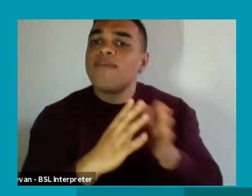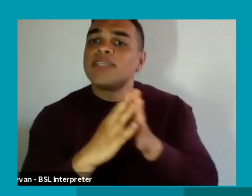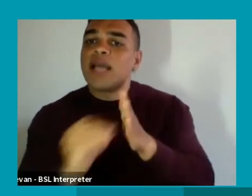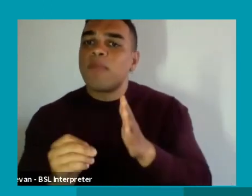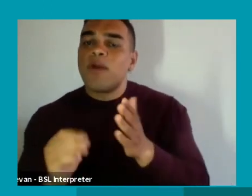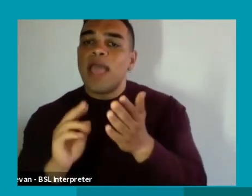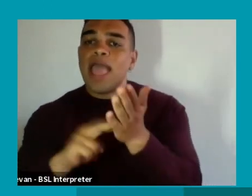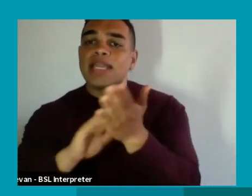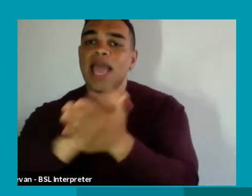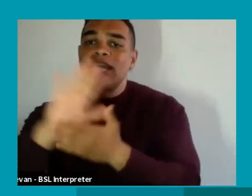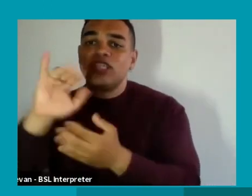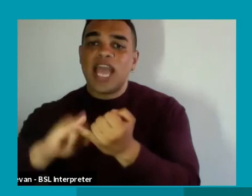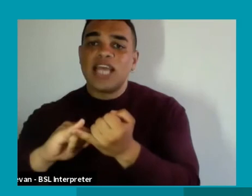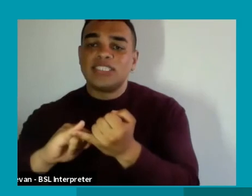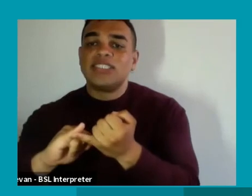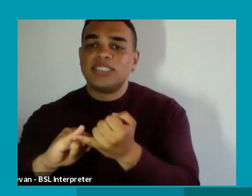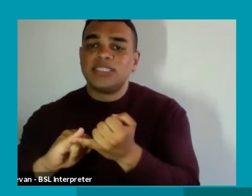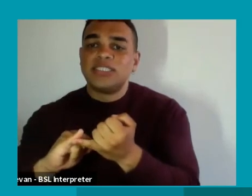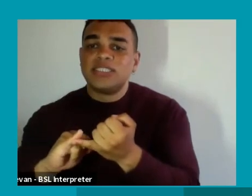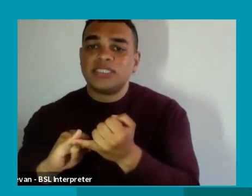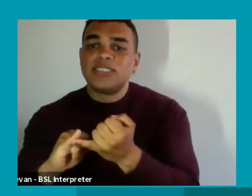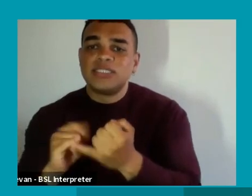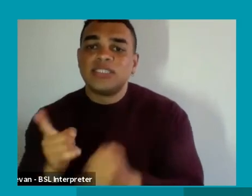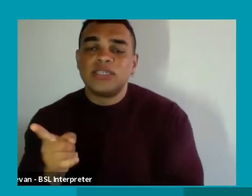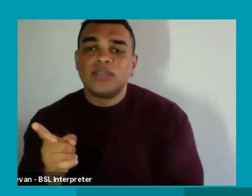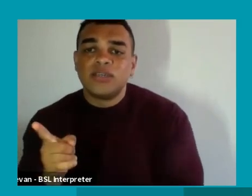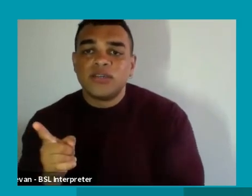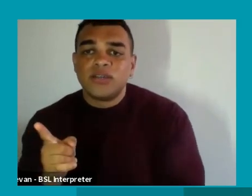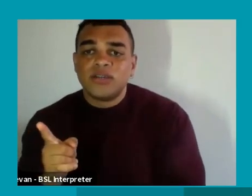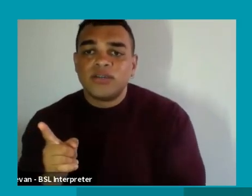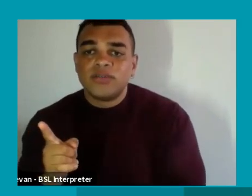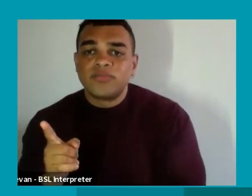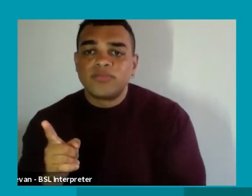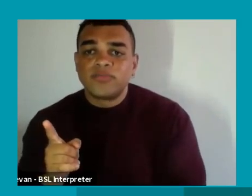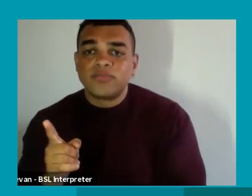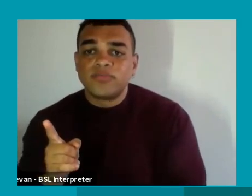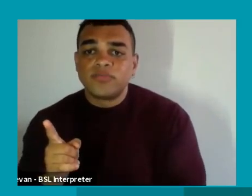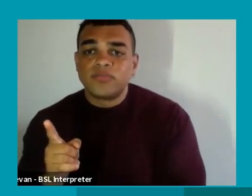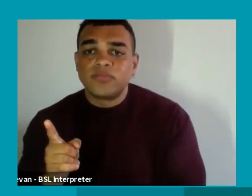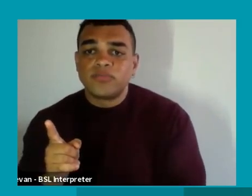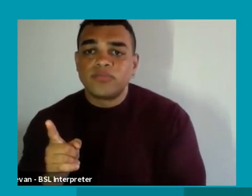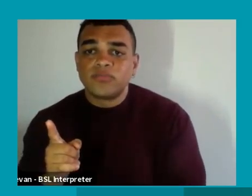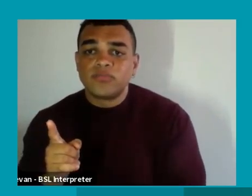so I think and correct me if I'm wrong. This is a question about speculative applications, so this is about where